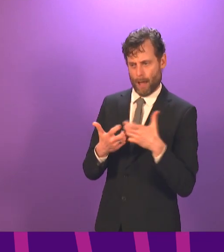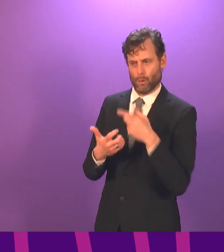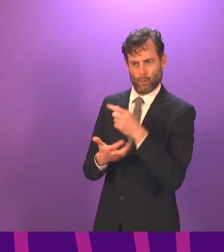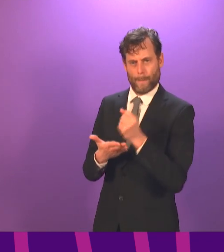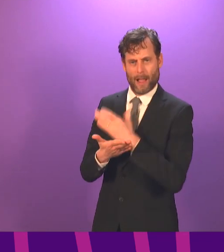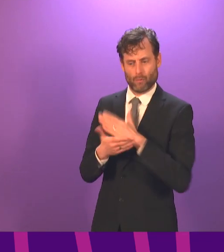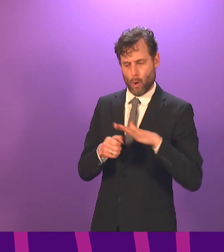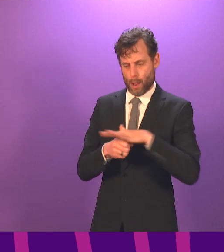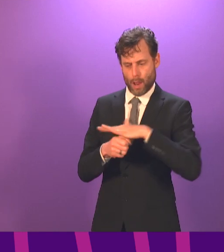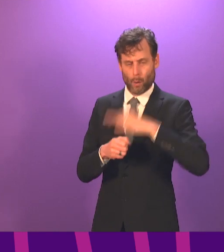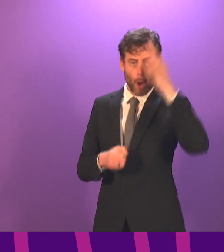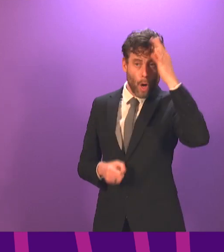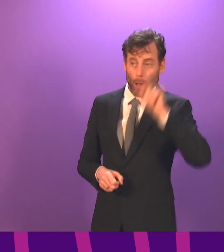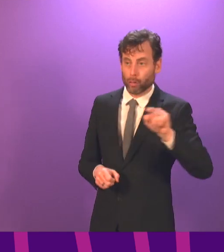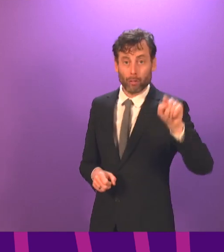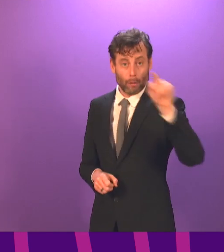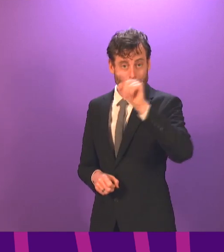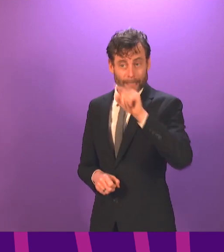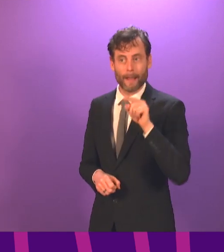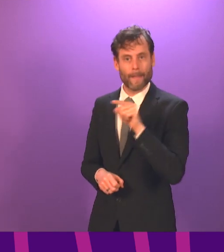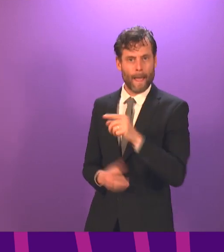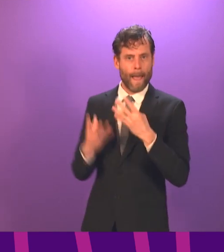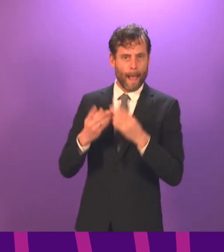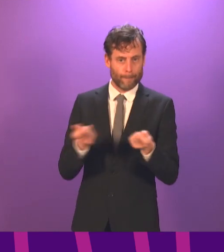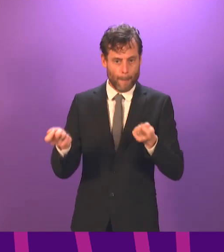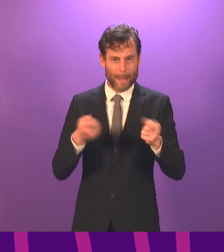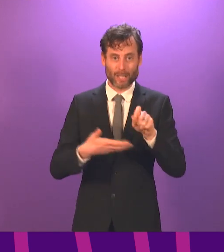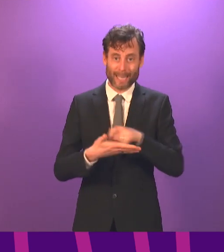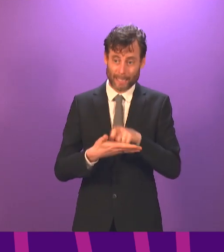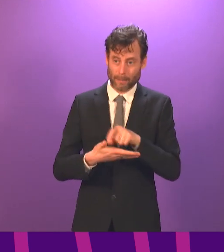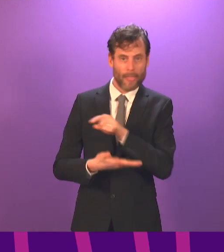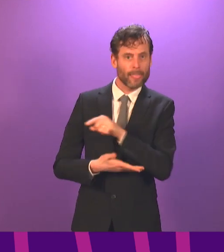workforce who will be involved in the operation of the election on polling day and at the counts?